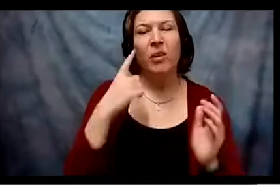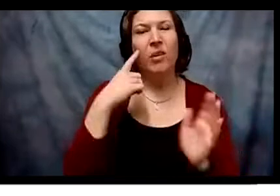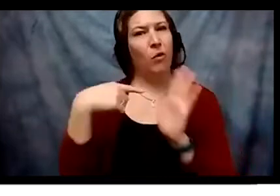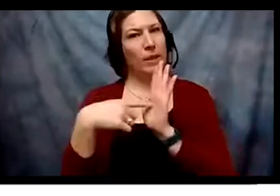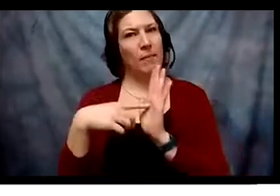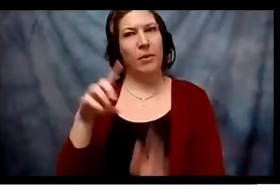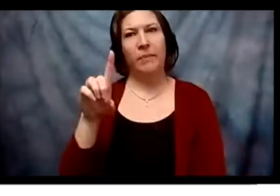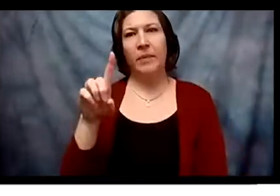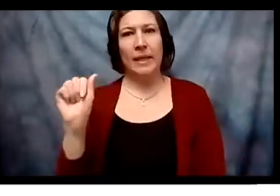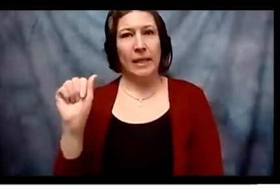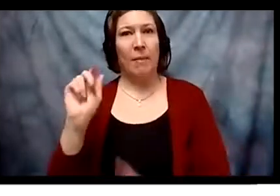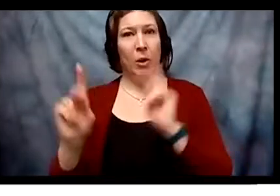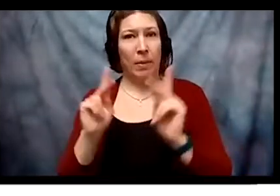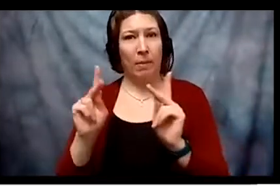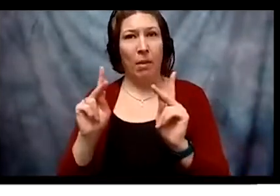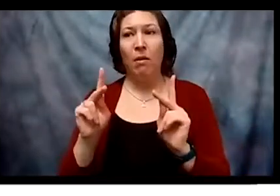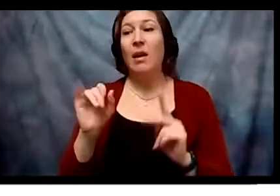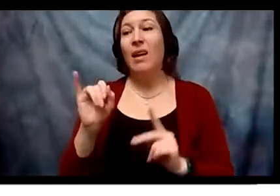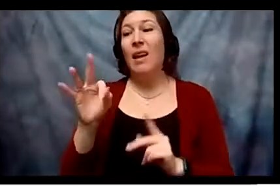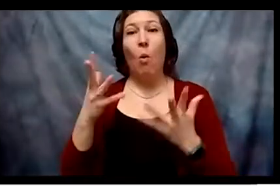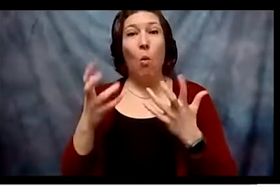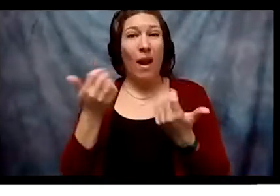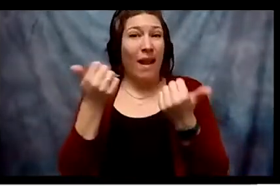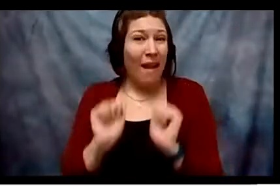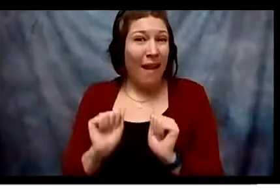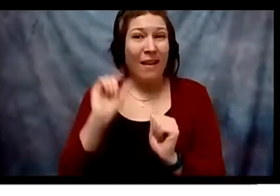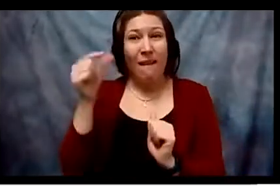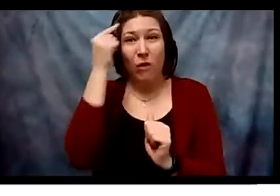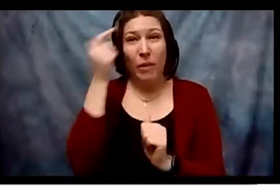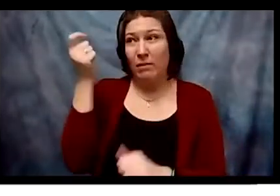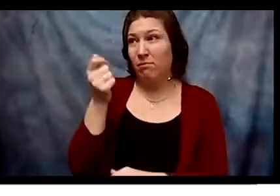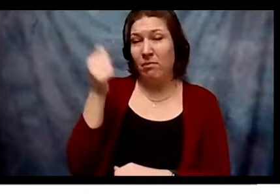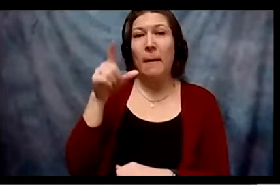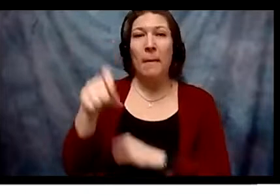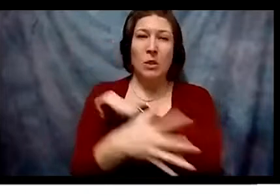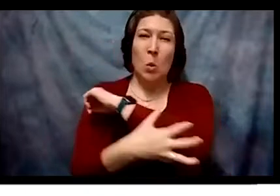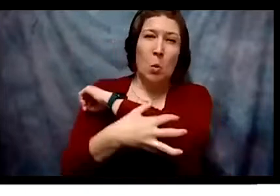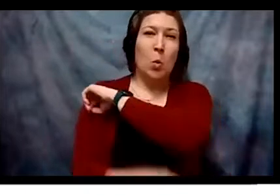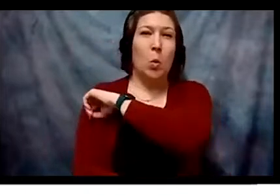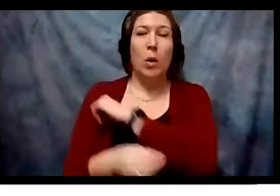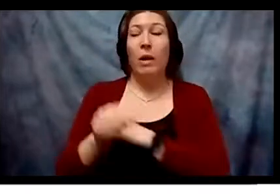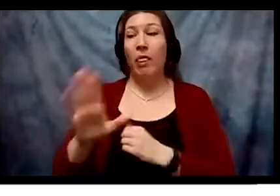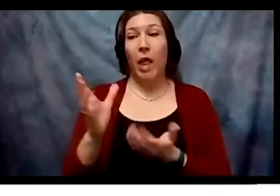deep poverty to qualify for any kind of government support. Their earnings are kept and if they go over,